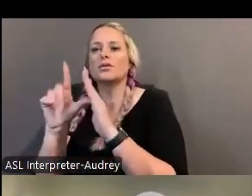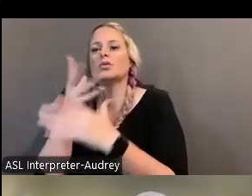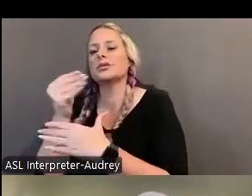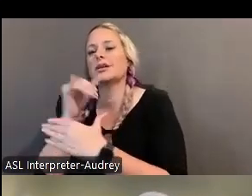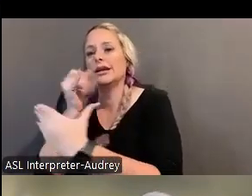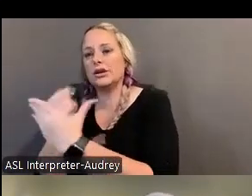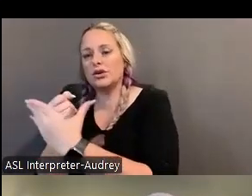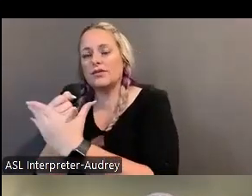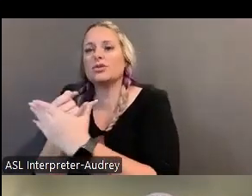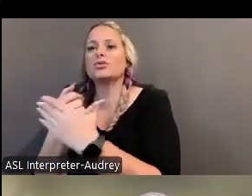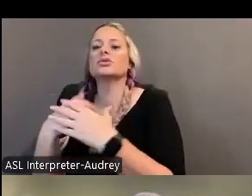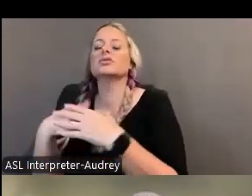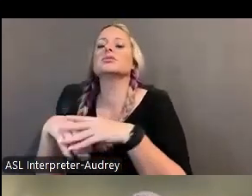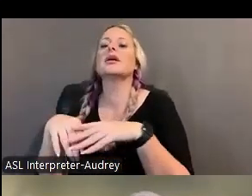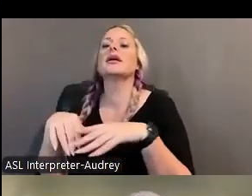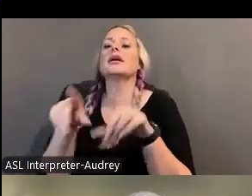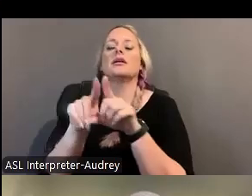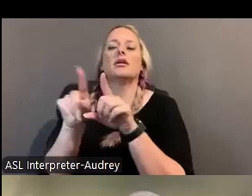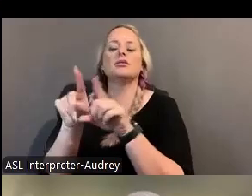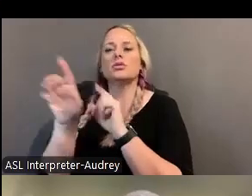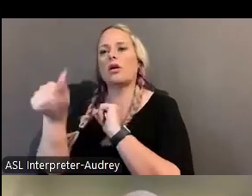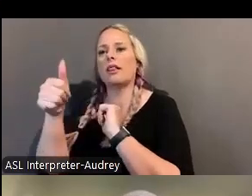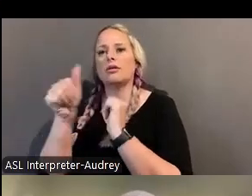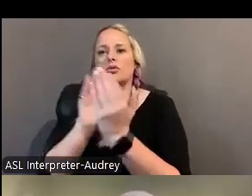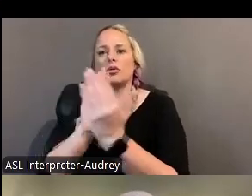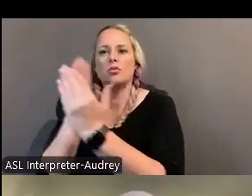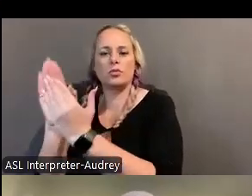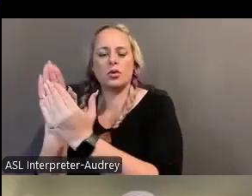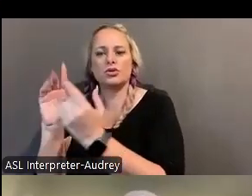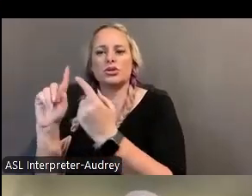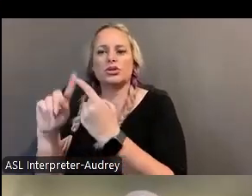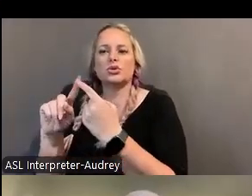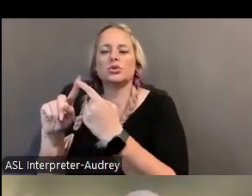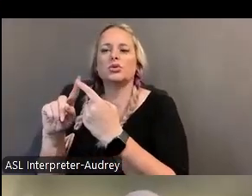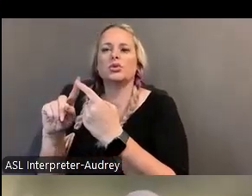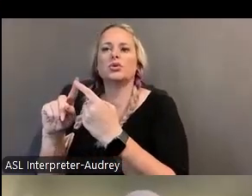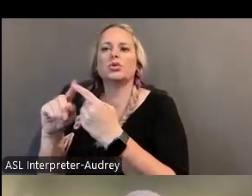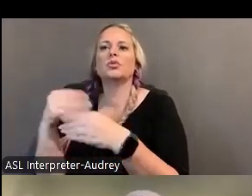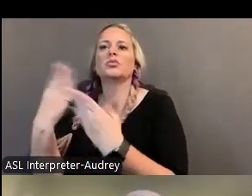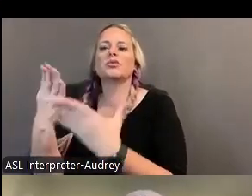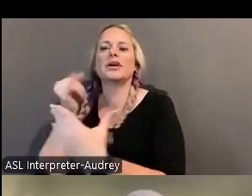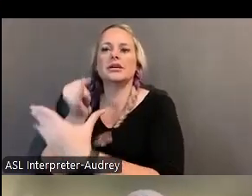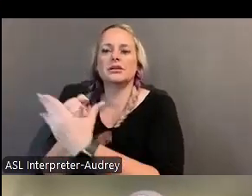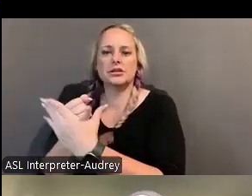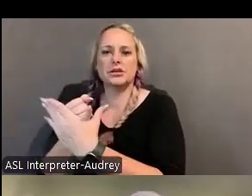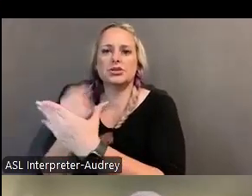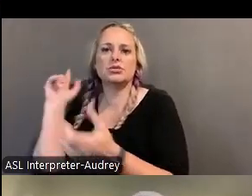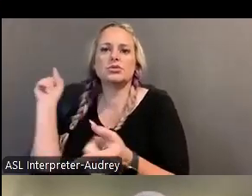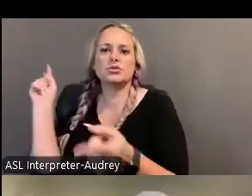prescribing and other methods for intervention for social isolation and loneliness and healthy aging.